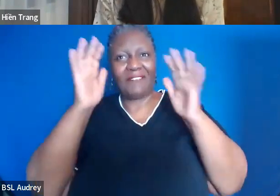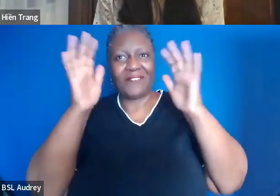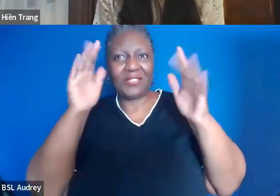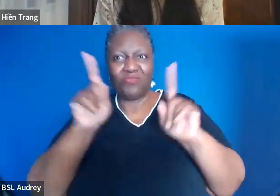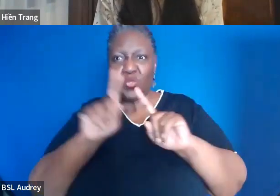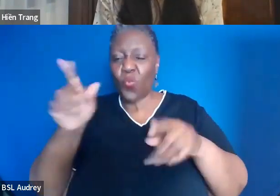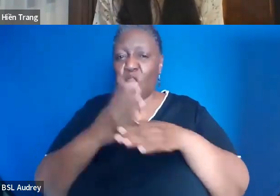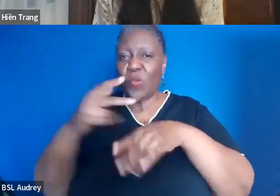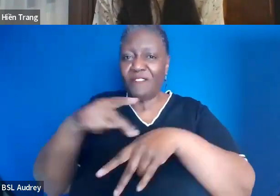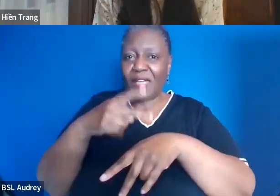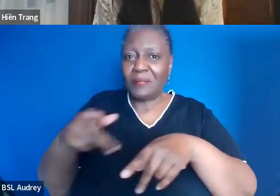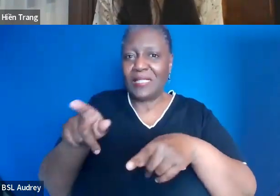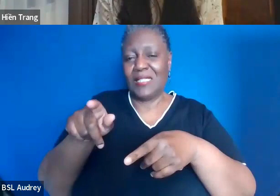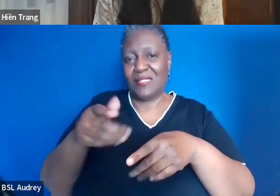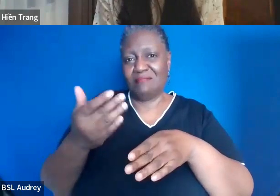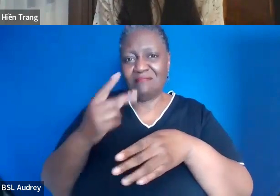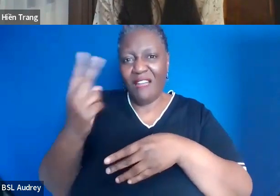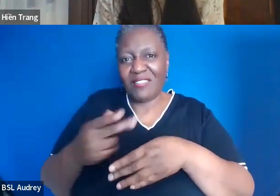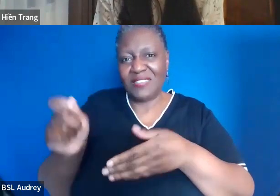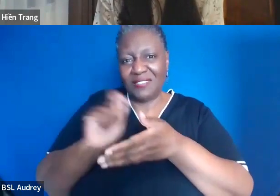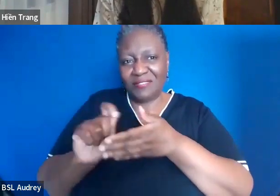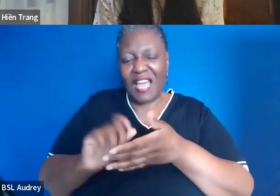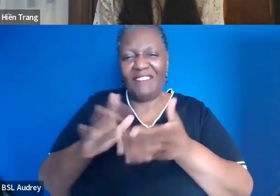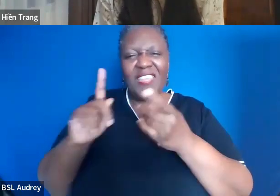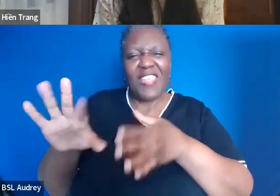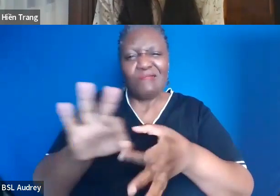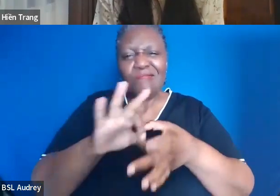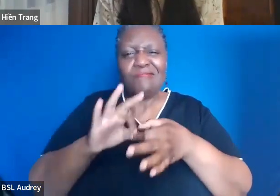artists and writers I I think there's like a solidarity a Southeast Asian solidarity